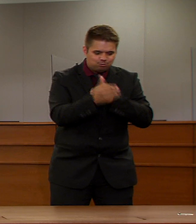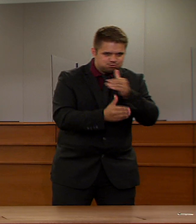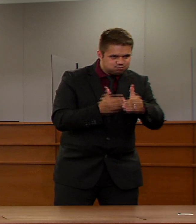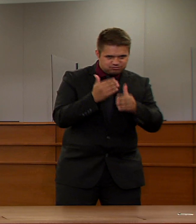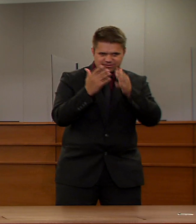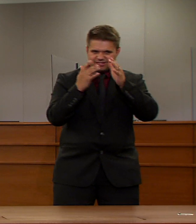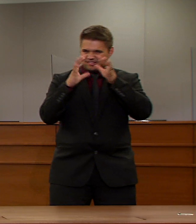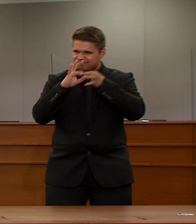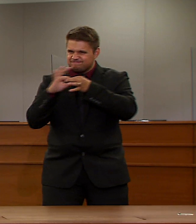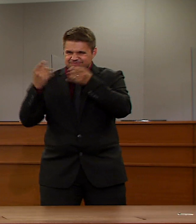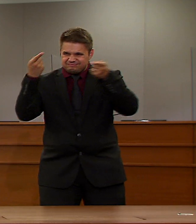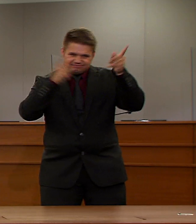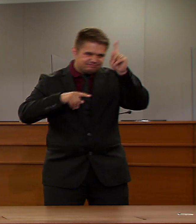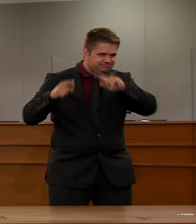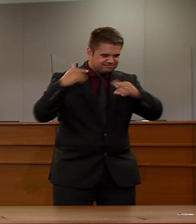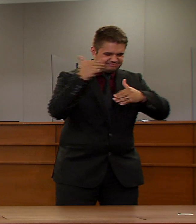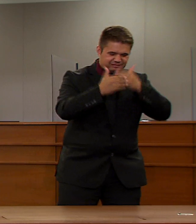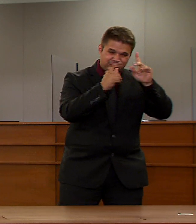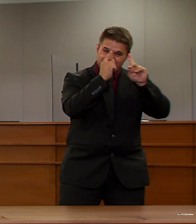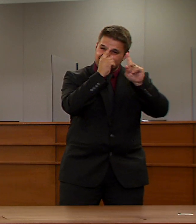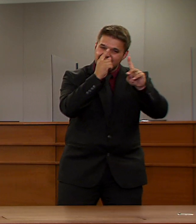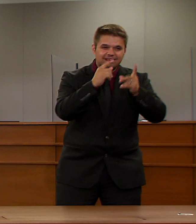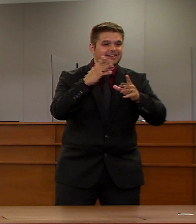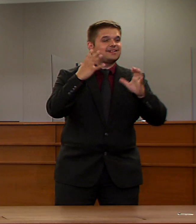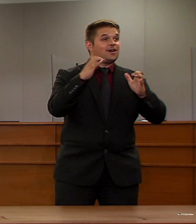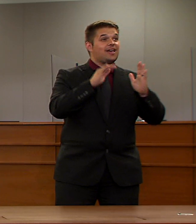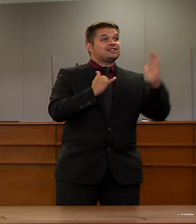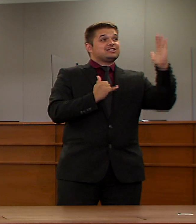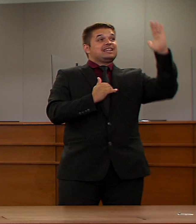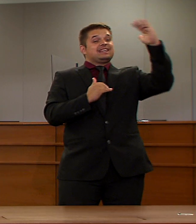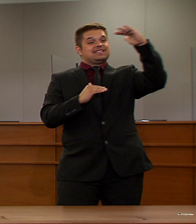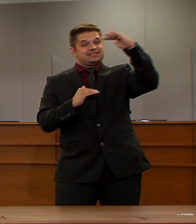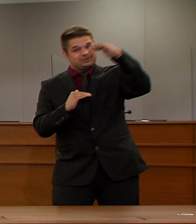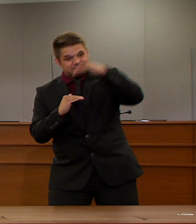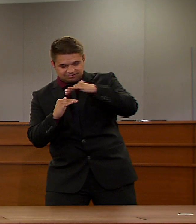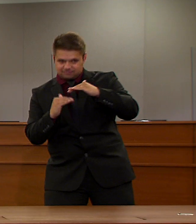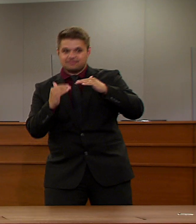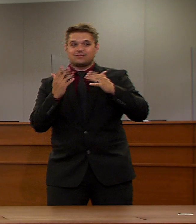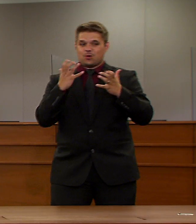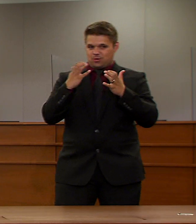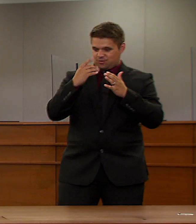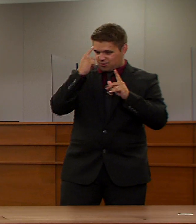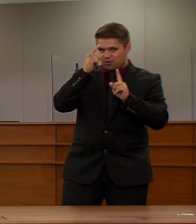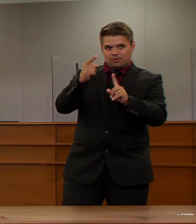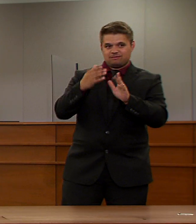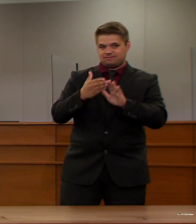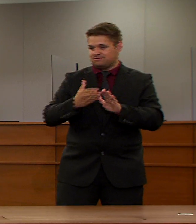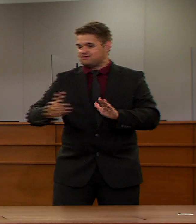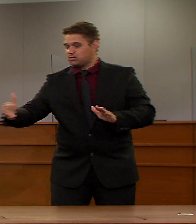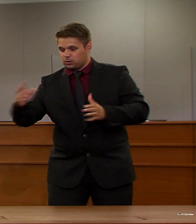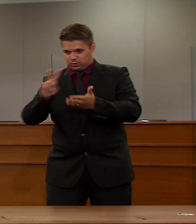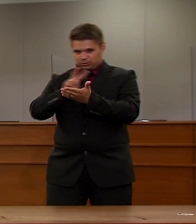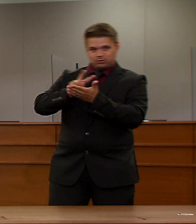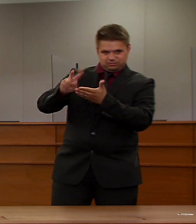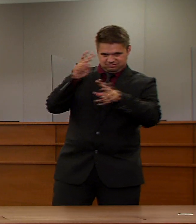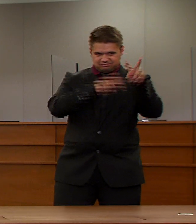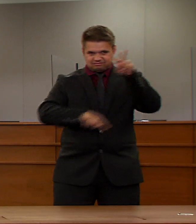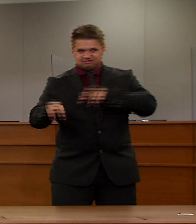We do not want to go backwards on our reopening efforts. All of us need to stay six feet apart.